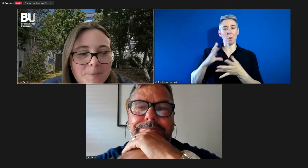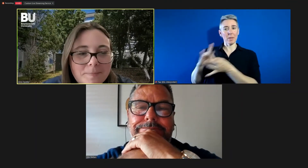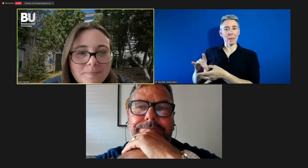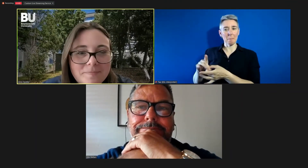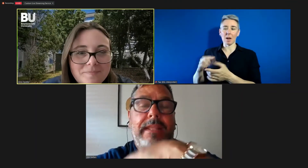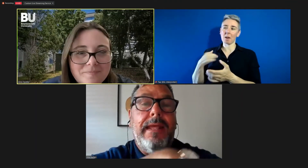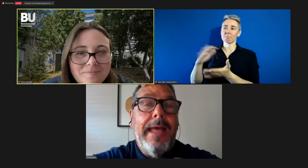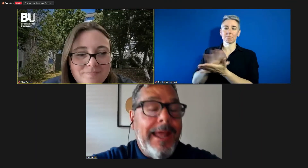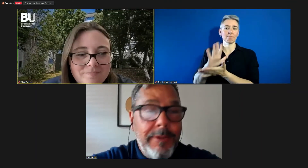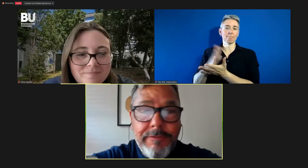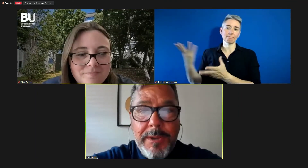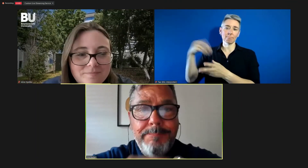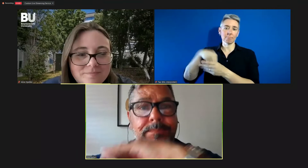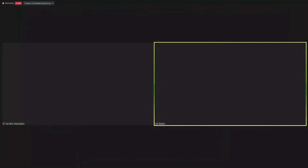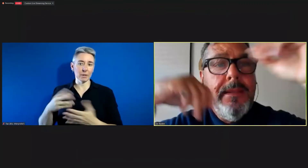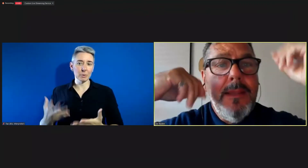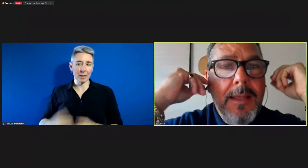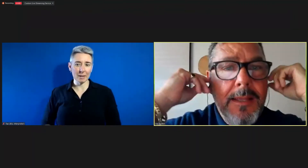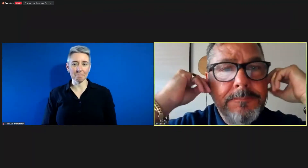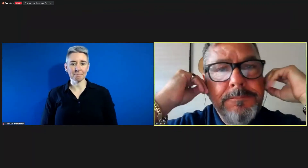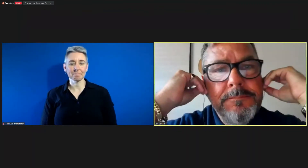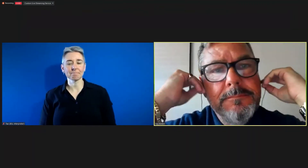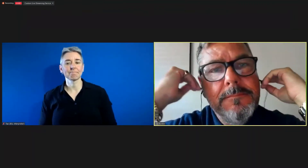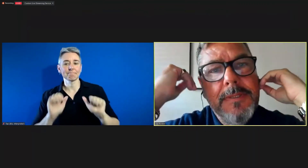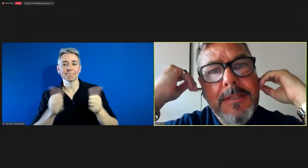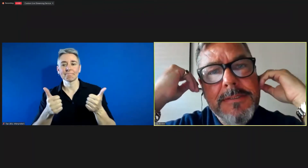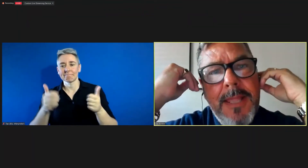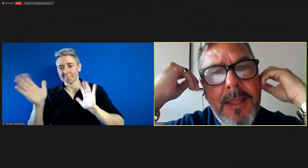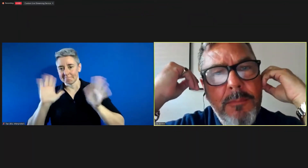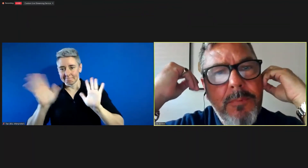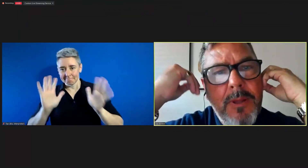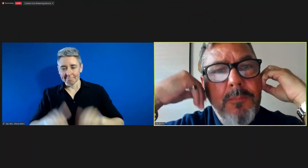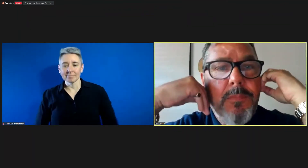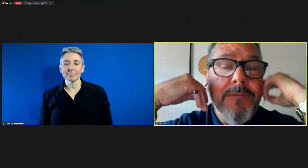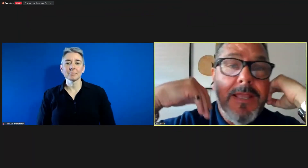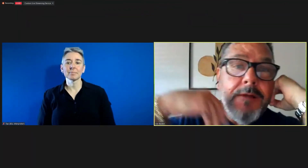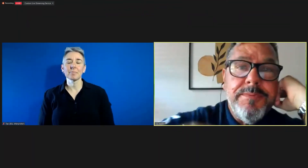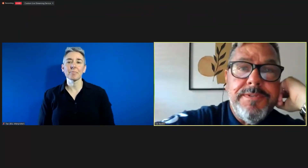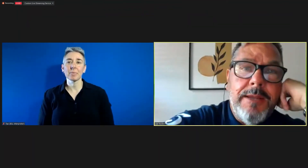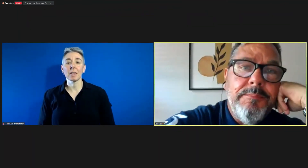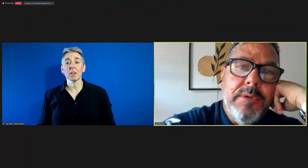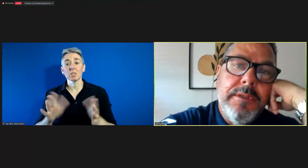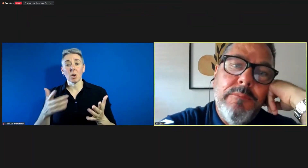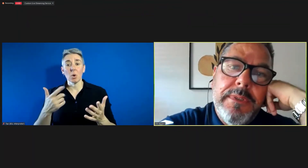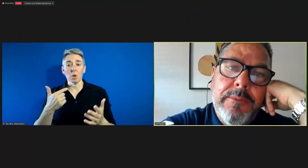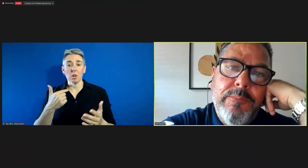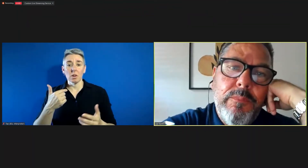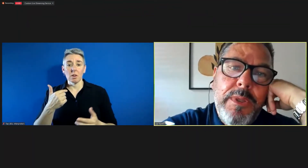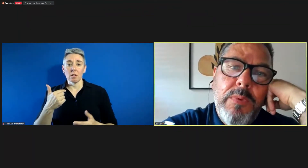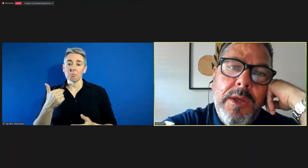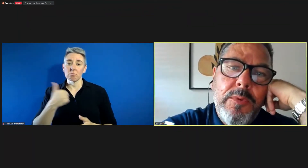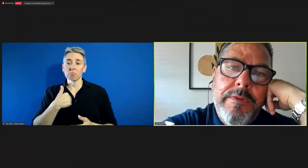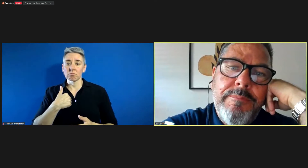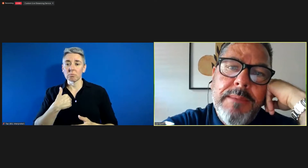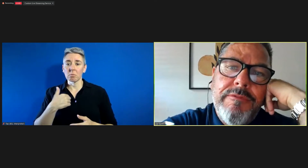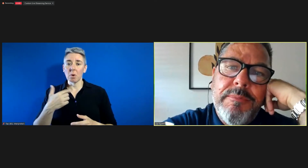Joe: Hello, everyone. As I say I work with Goldsmiths' Open Book, and we work with people